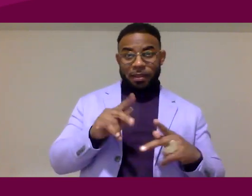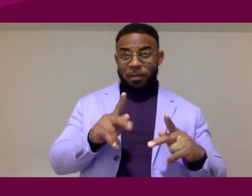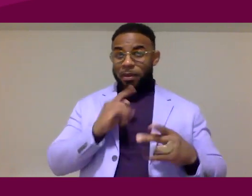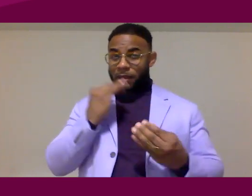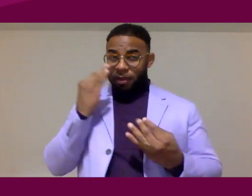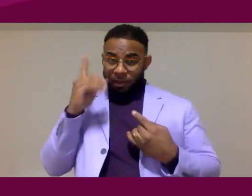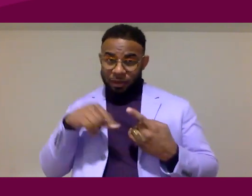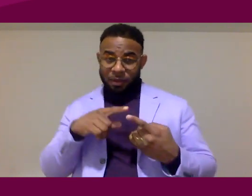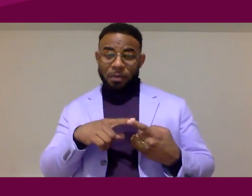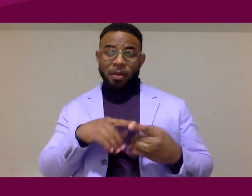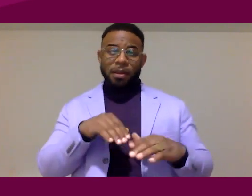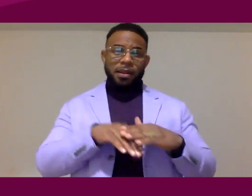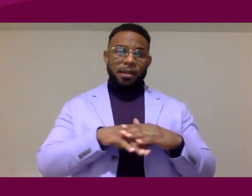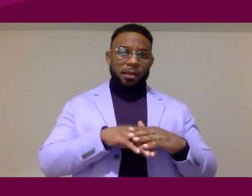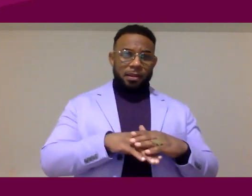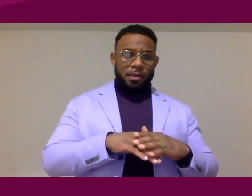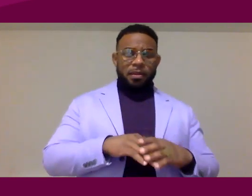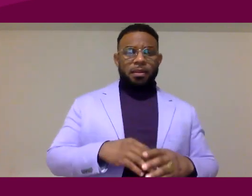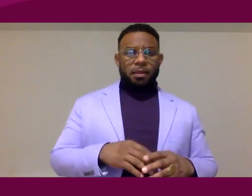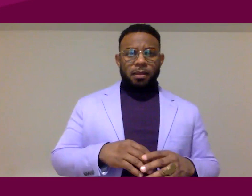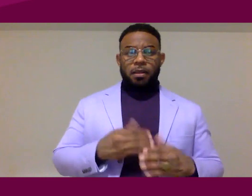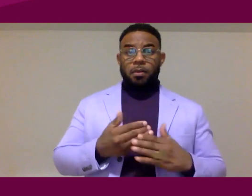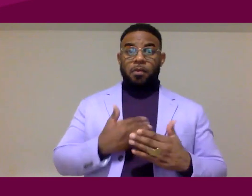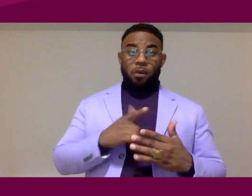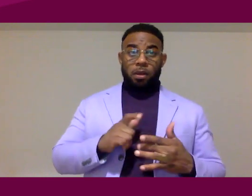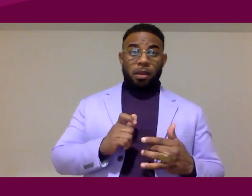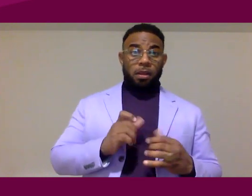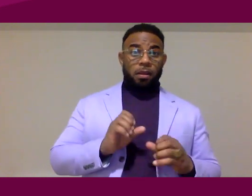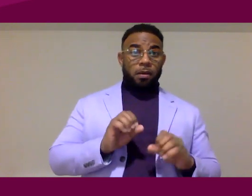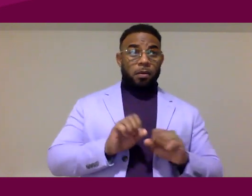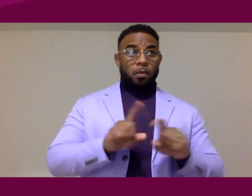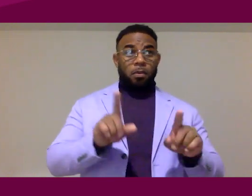thinking about accessibility before they put products out.